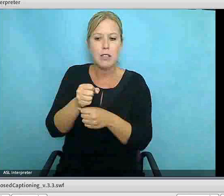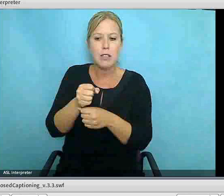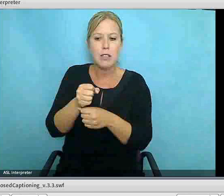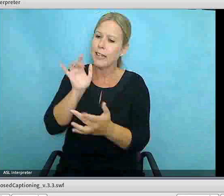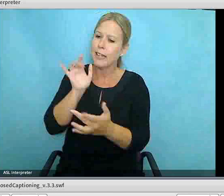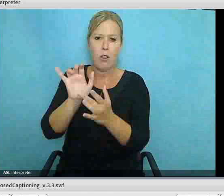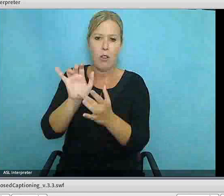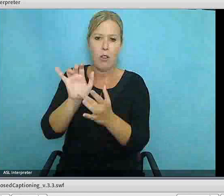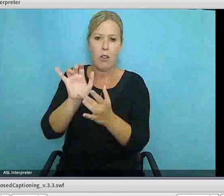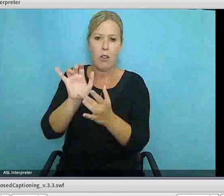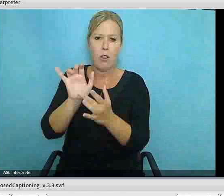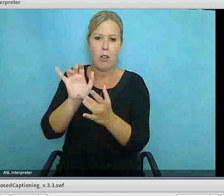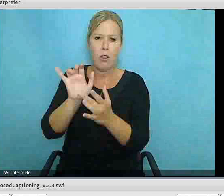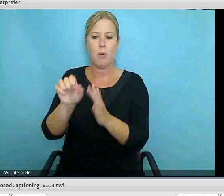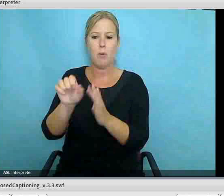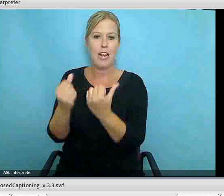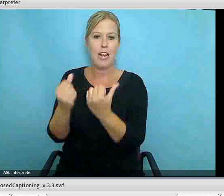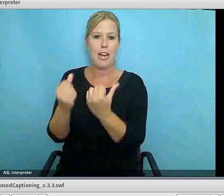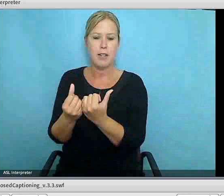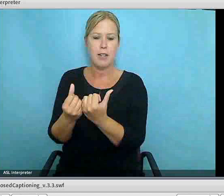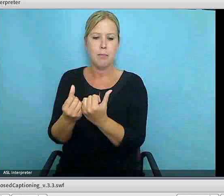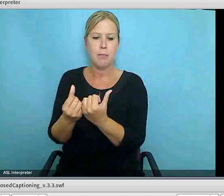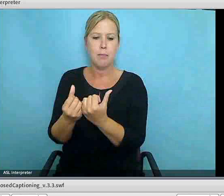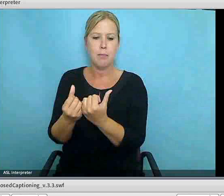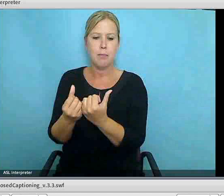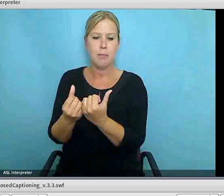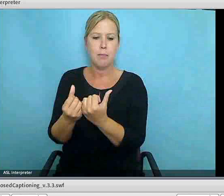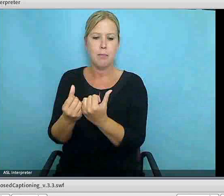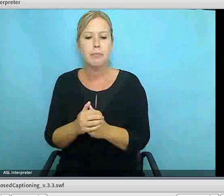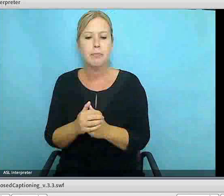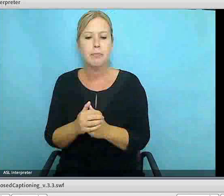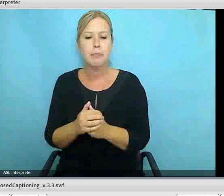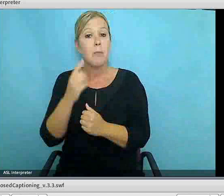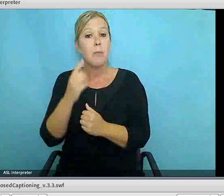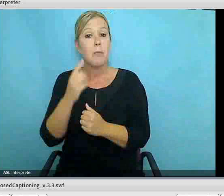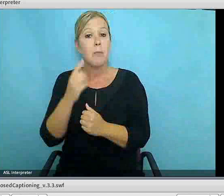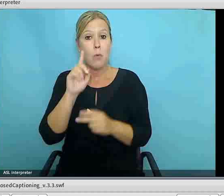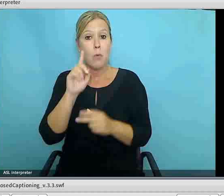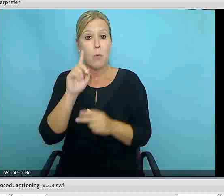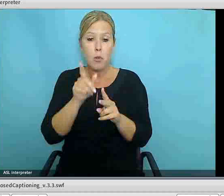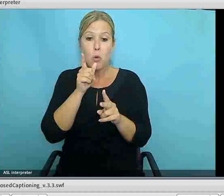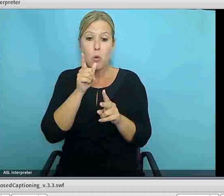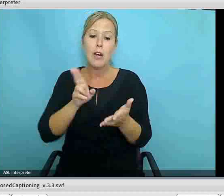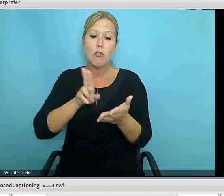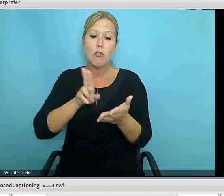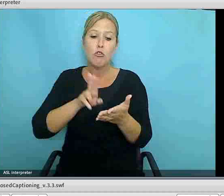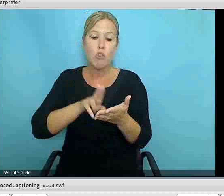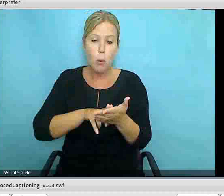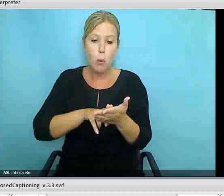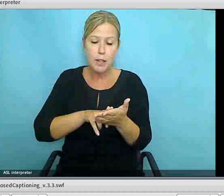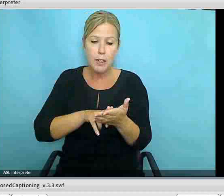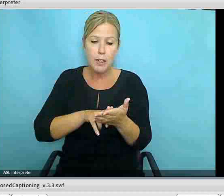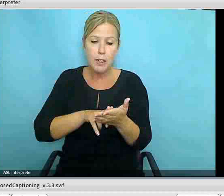A very important consideration for enrollment for eligible enrollees is whether their preferred